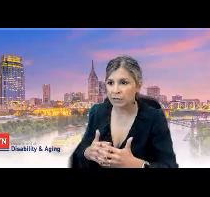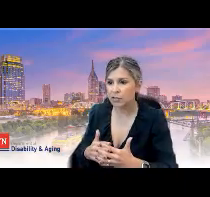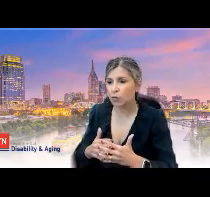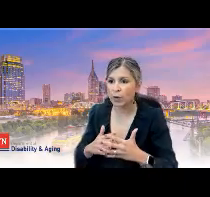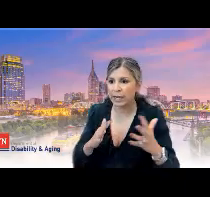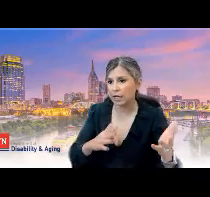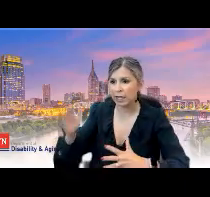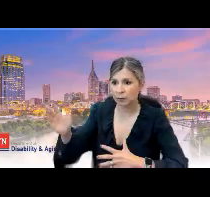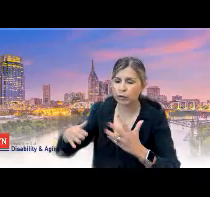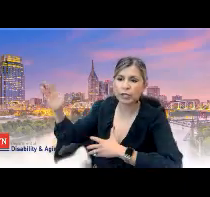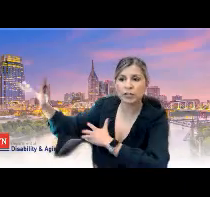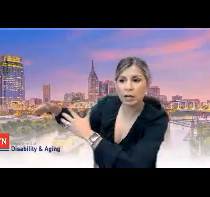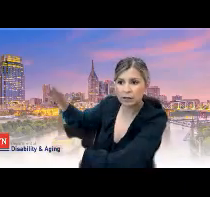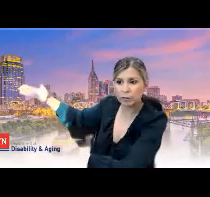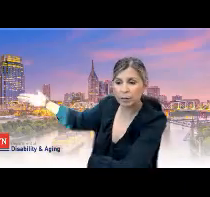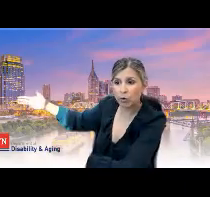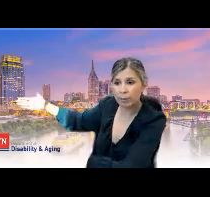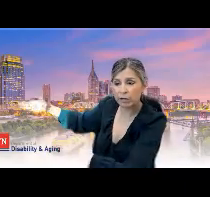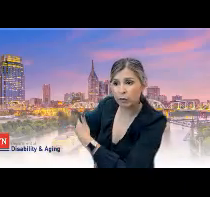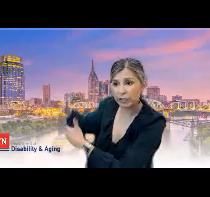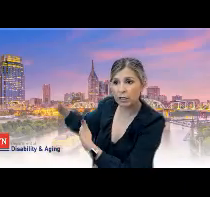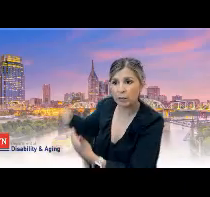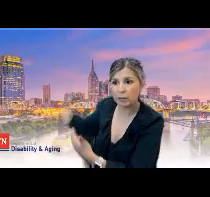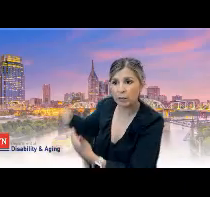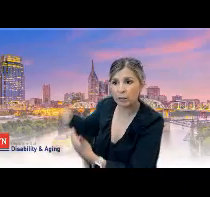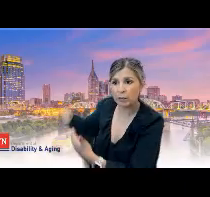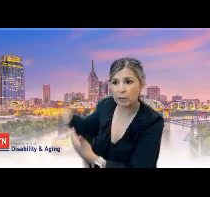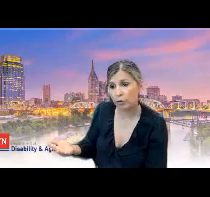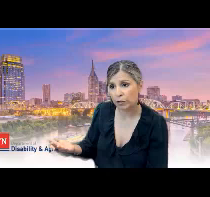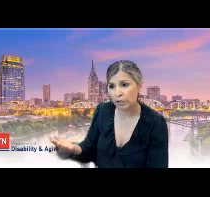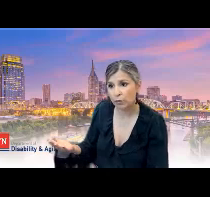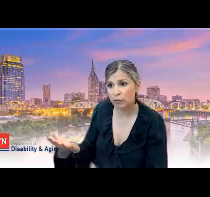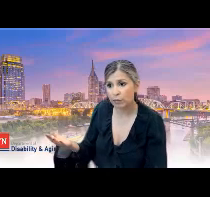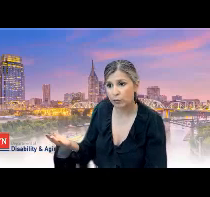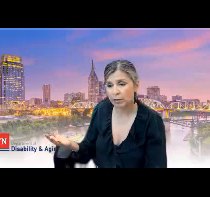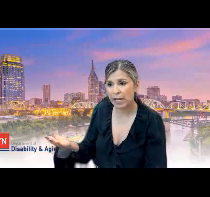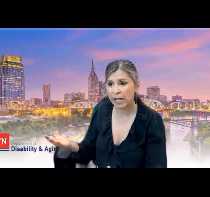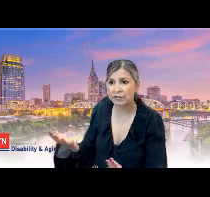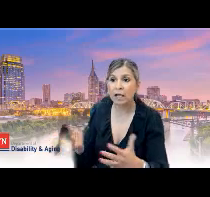And so we and we're going to talk a little bit more about it when we talk about some of the grant opportunities we've offered in the past.